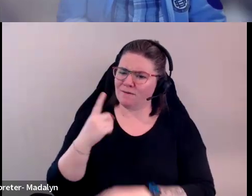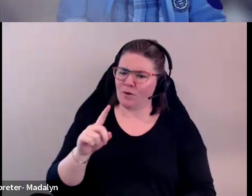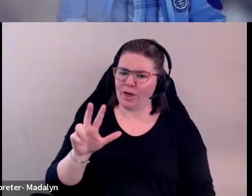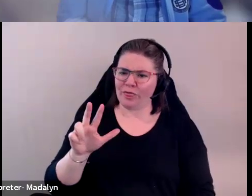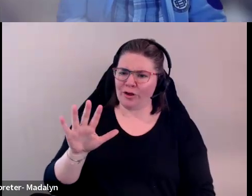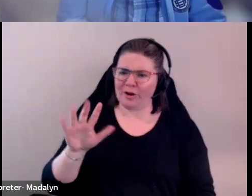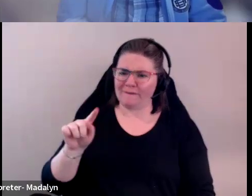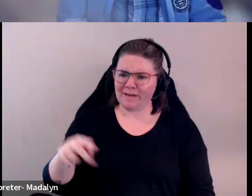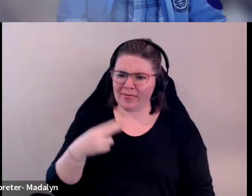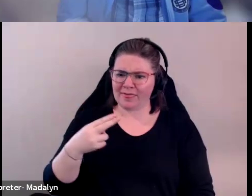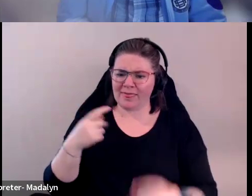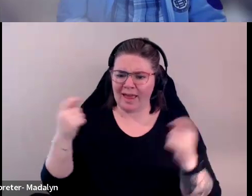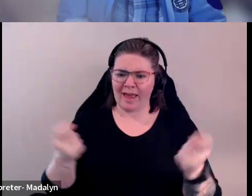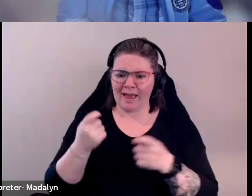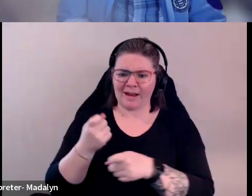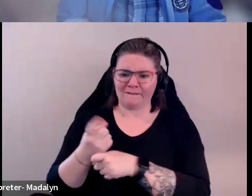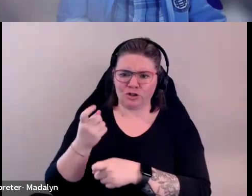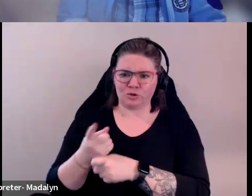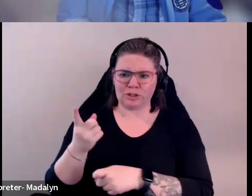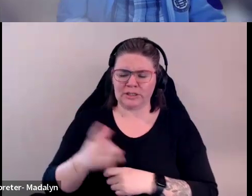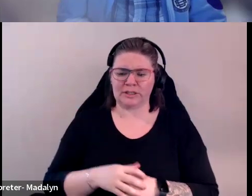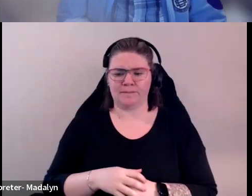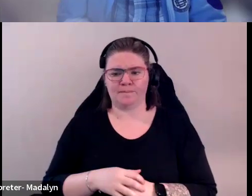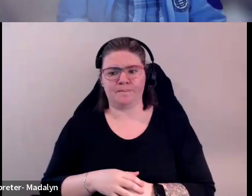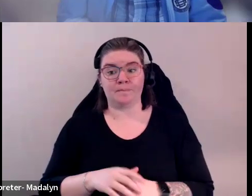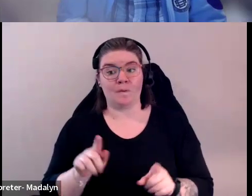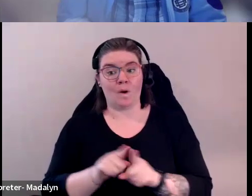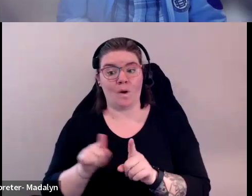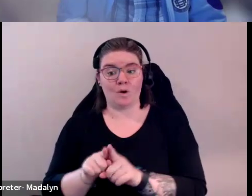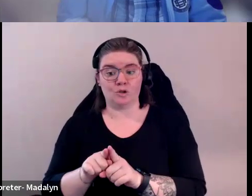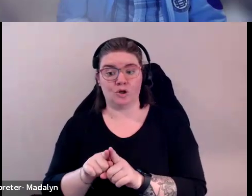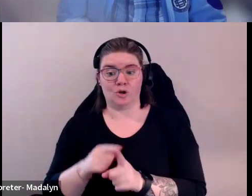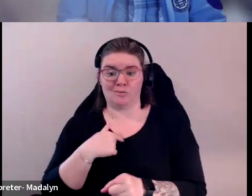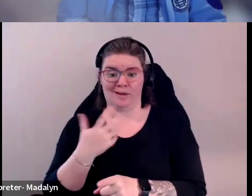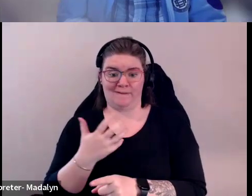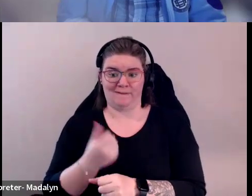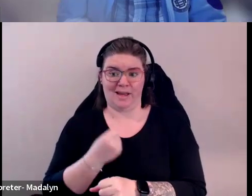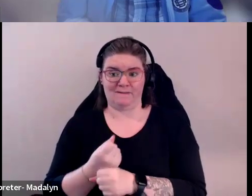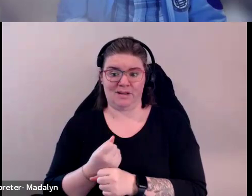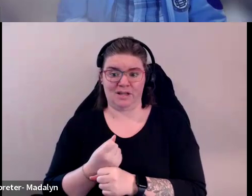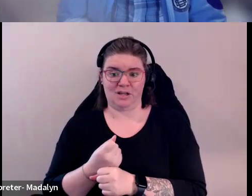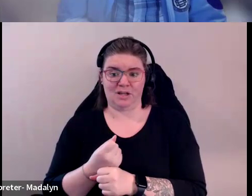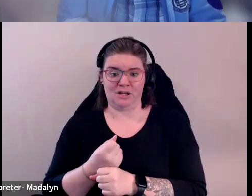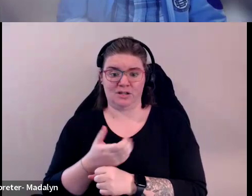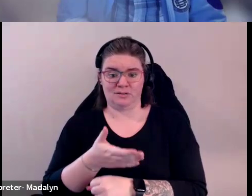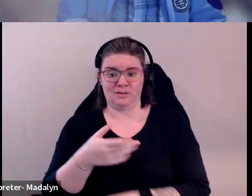Tom Olin: Yeah. And I also, I also spent 5 years at independence. First, also.